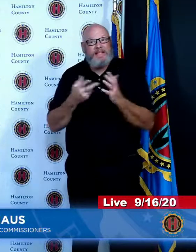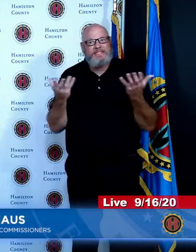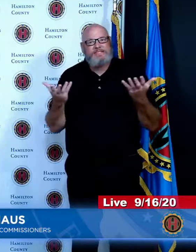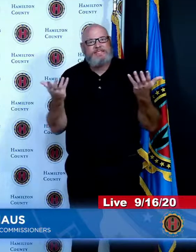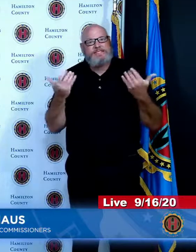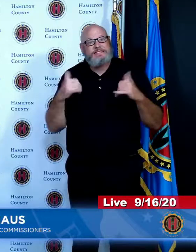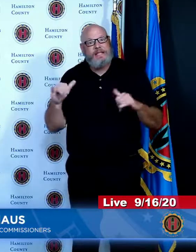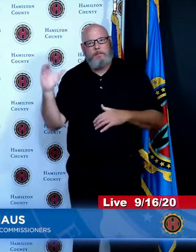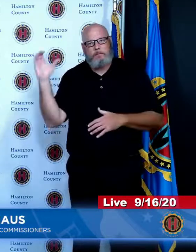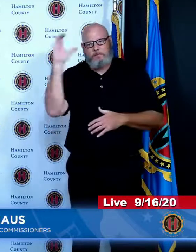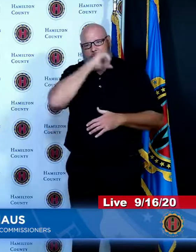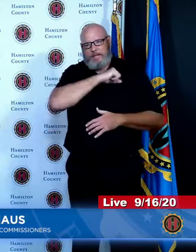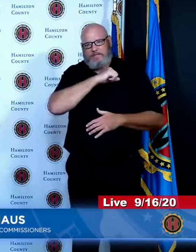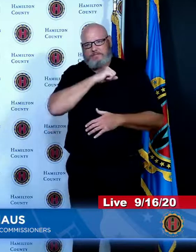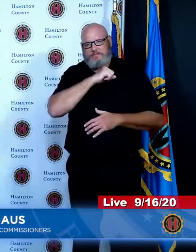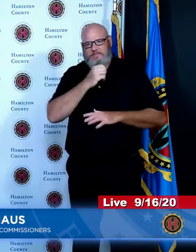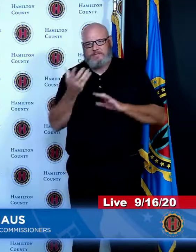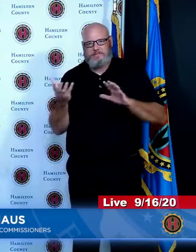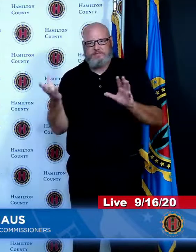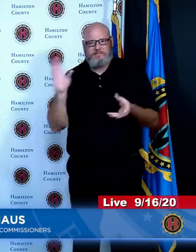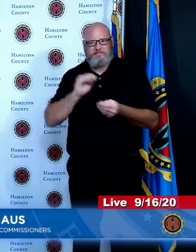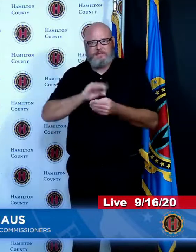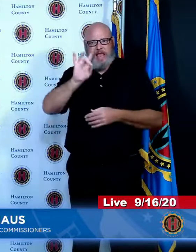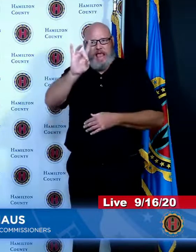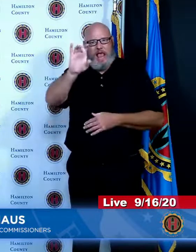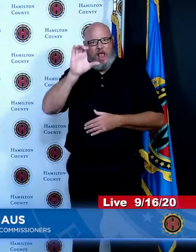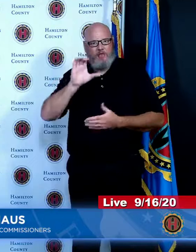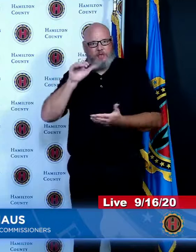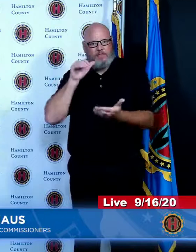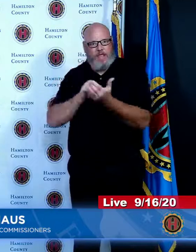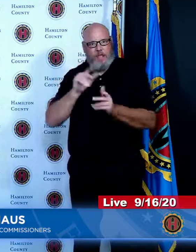we still need to find and count 64,000 people